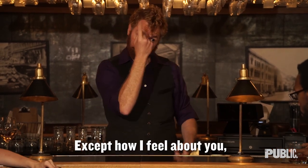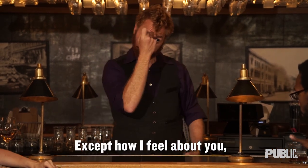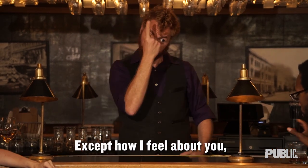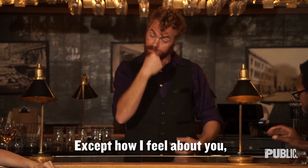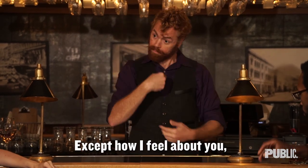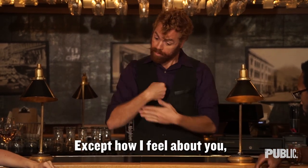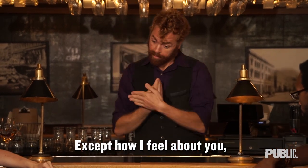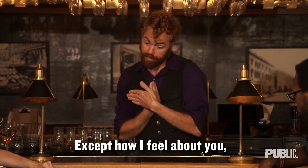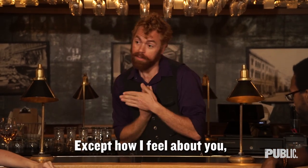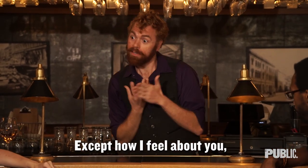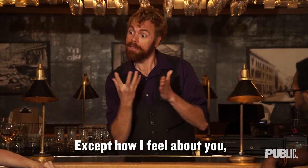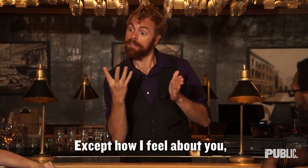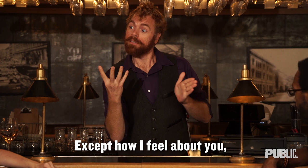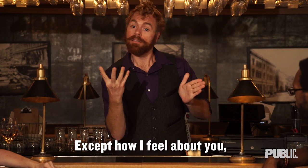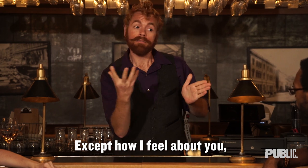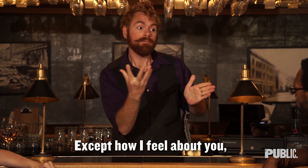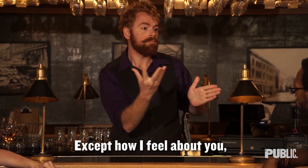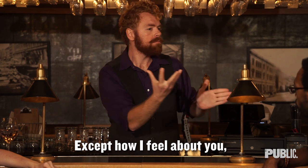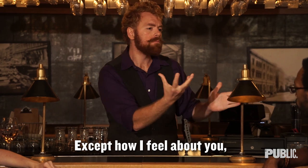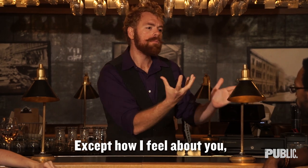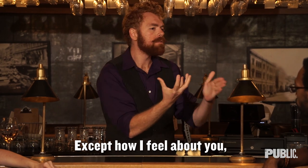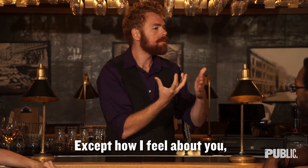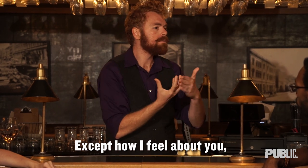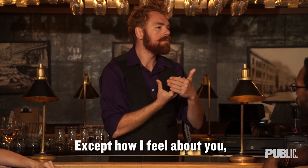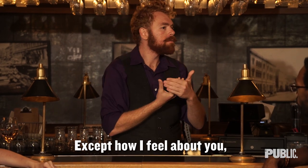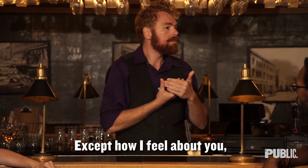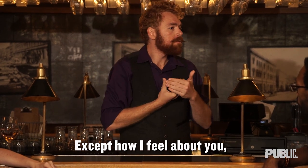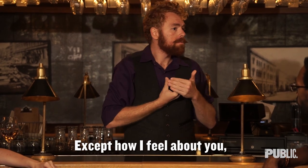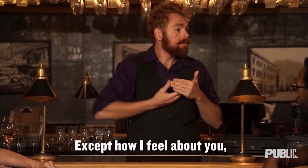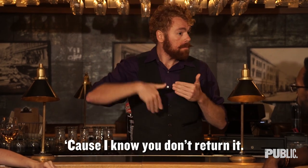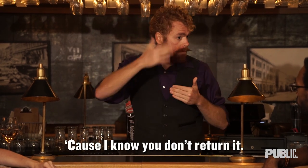except how I feel about you 'cause